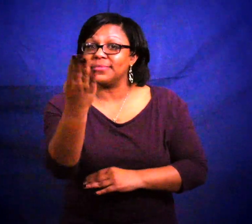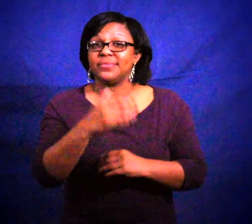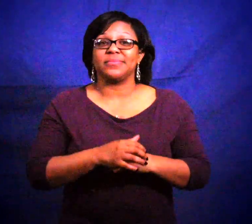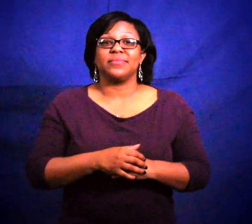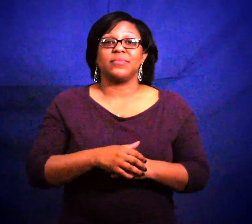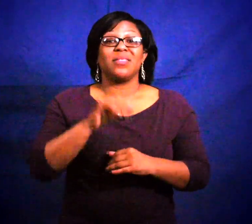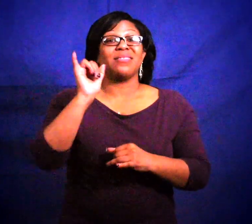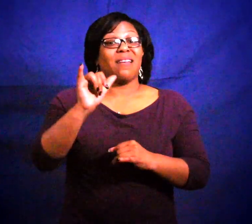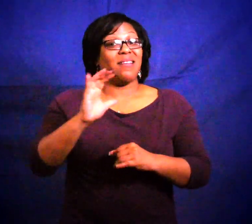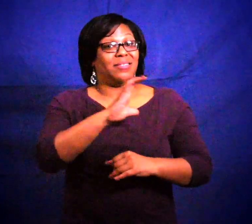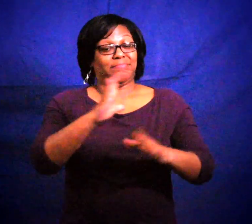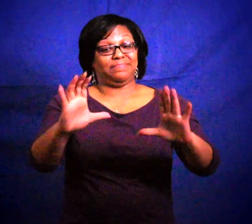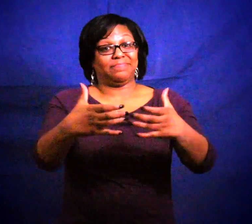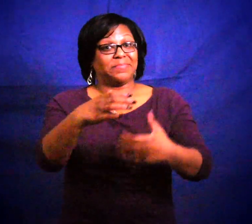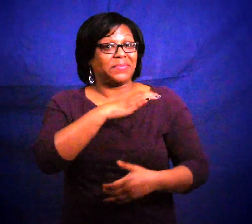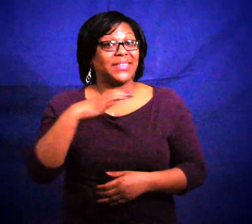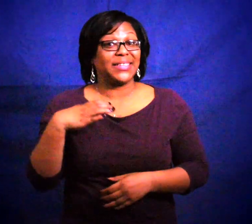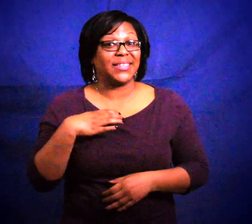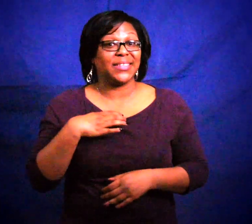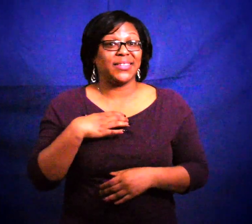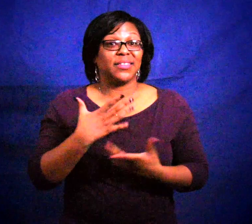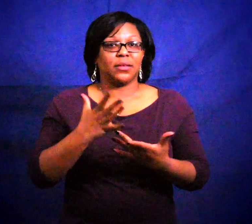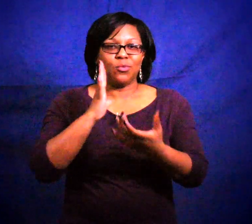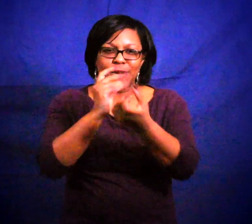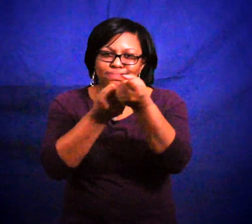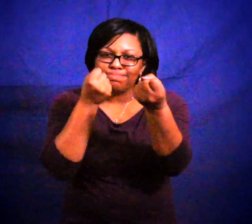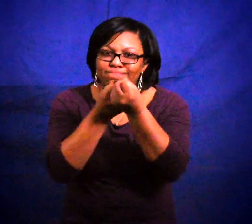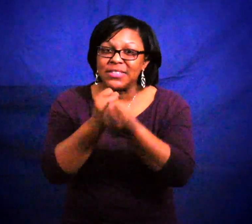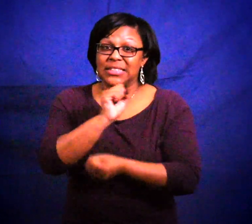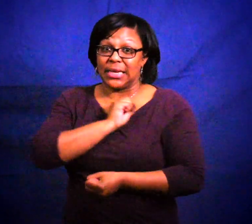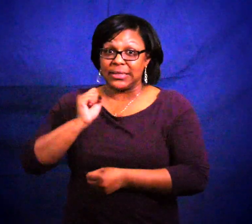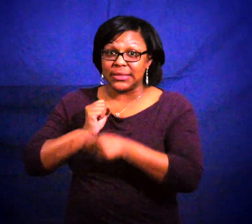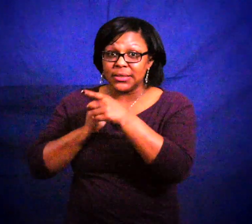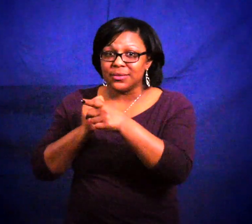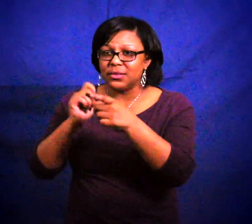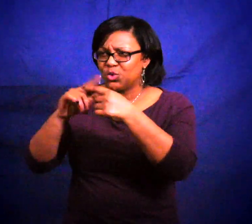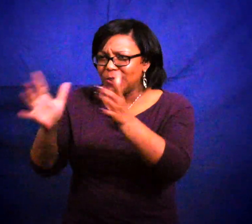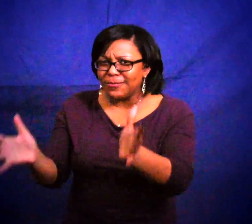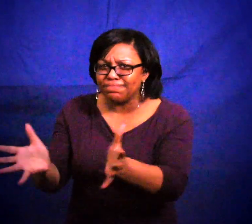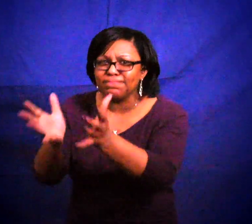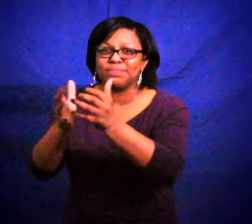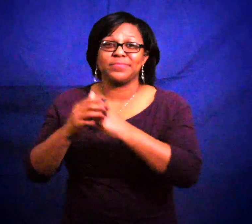and that the conference committee supports the Senate position.